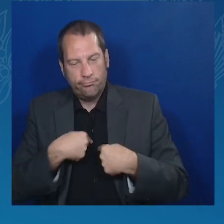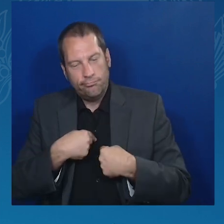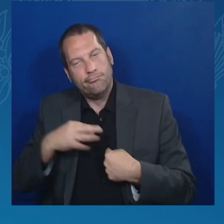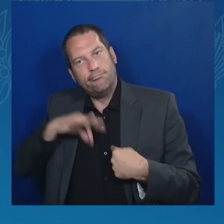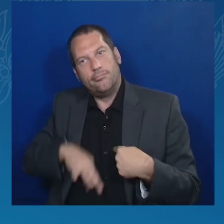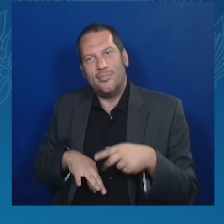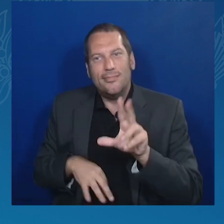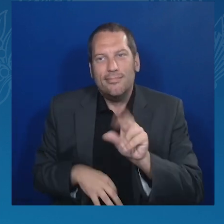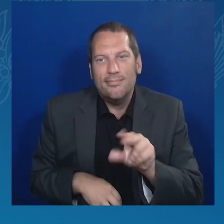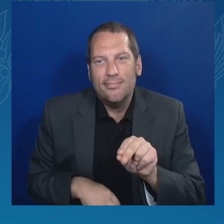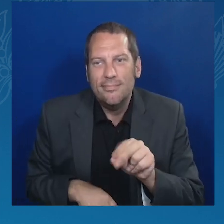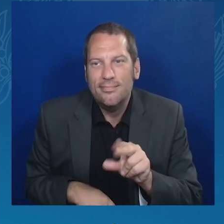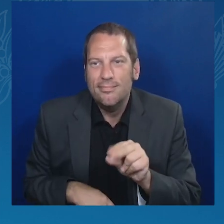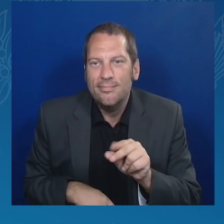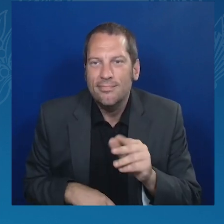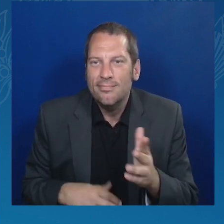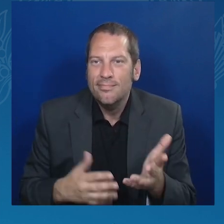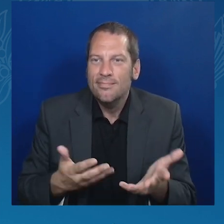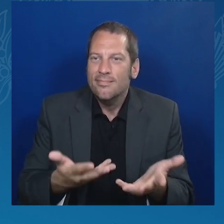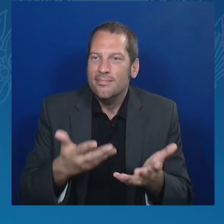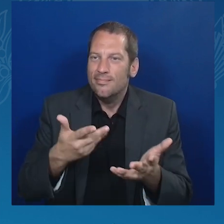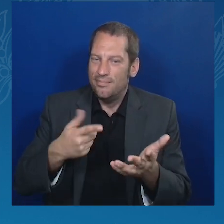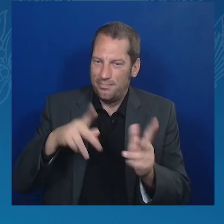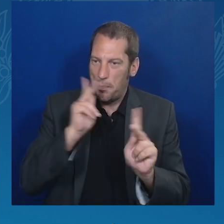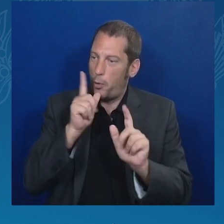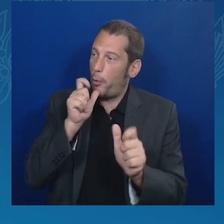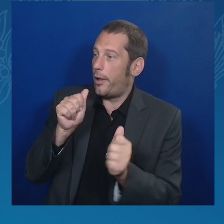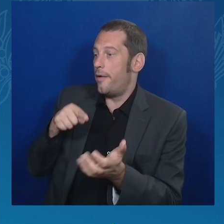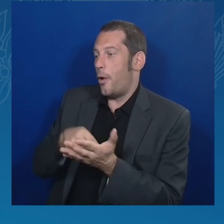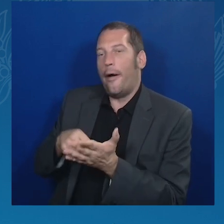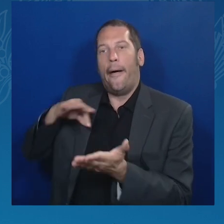We, together -- together, we took on Big Pharma